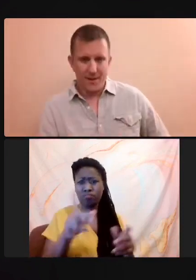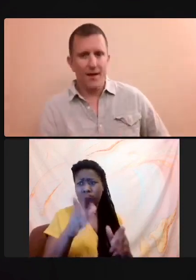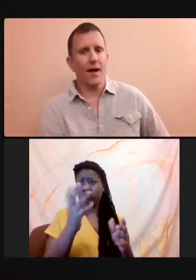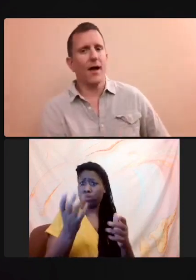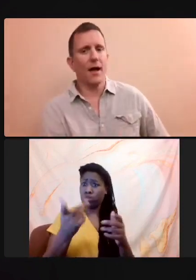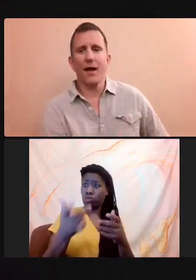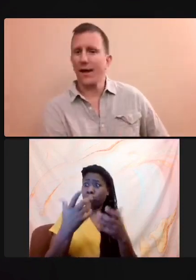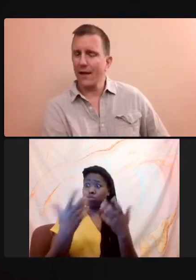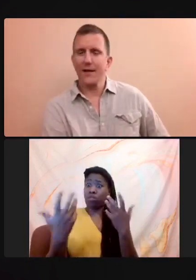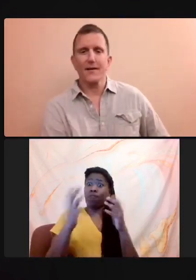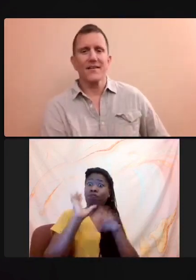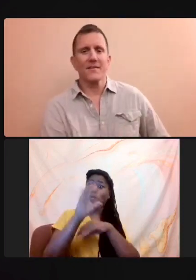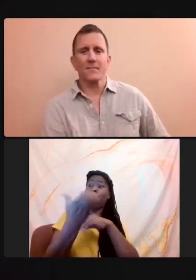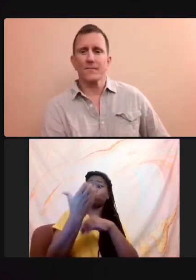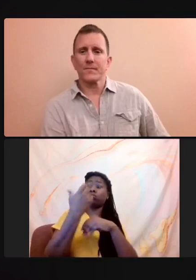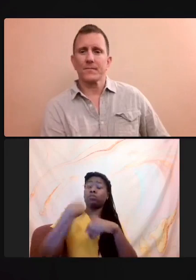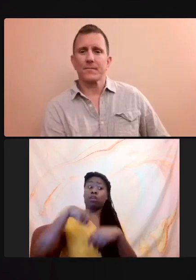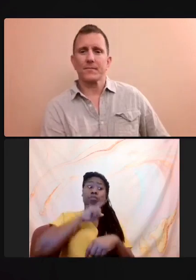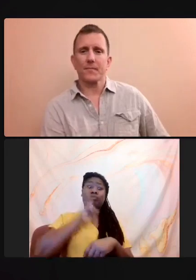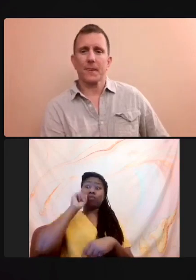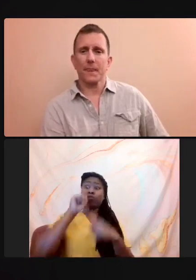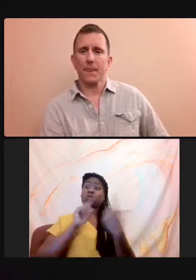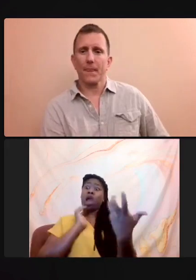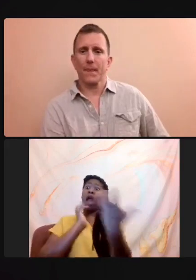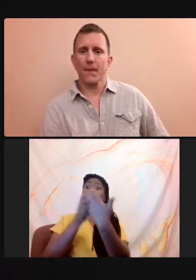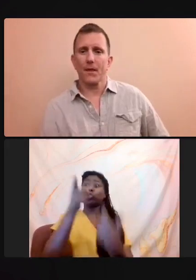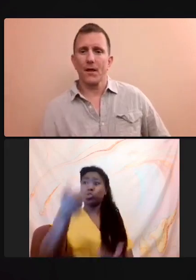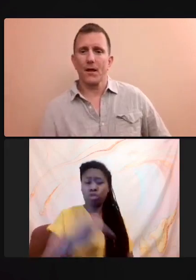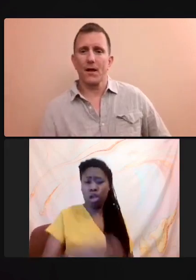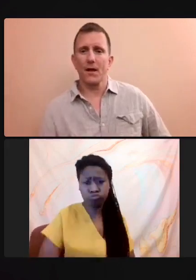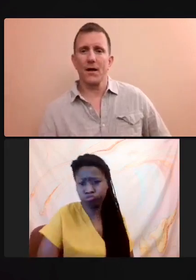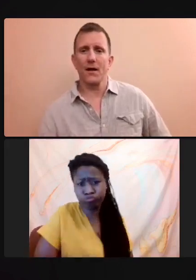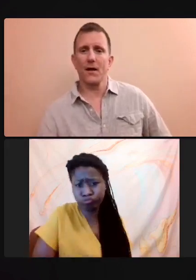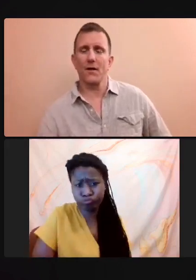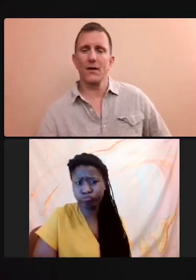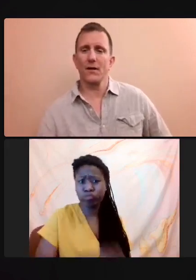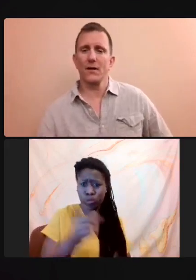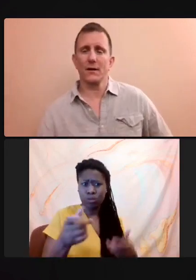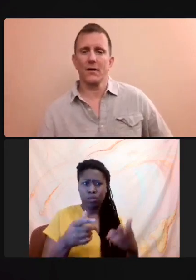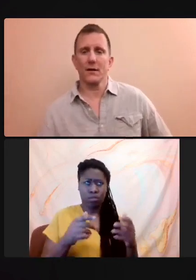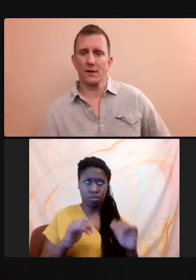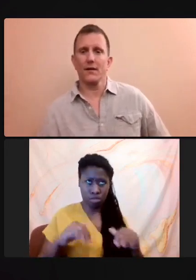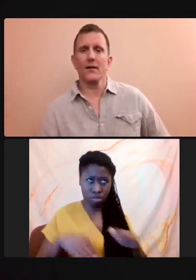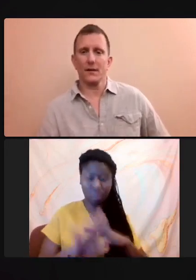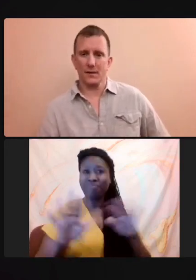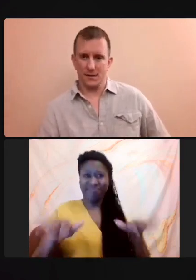which program they went through because of the signing skill and their interpreting skill.